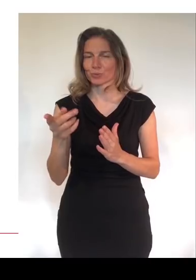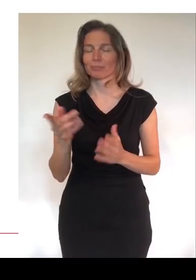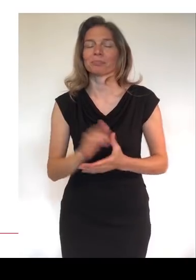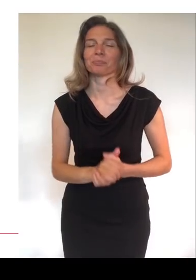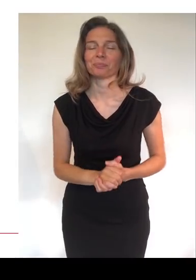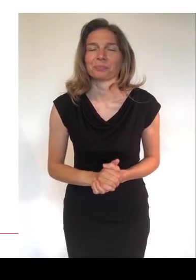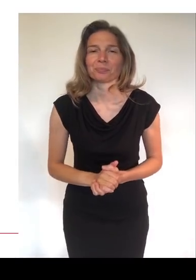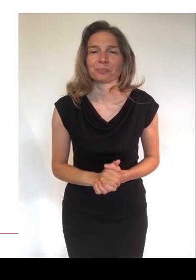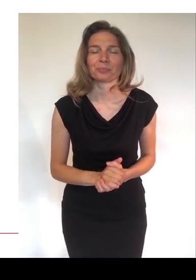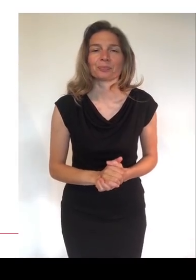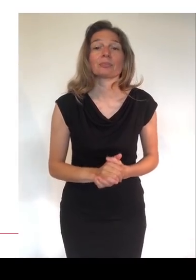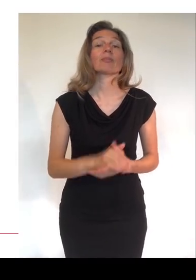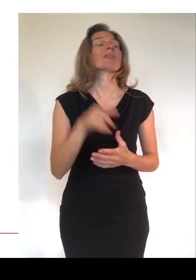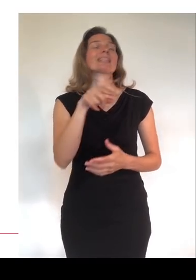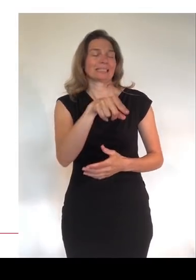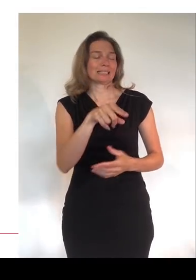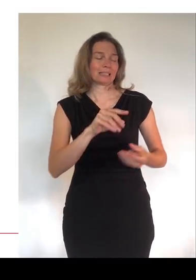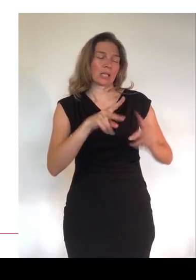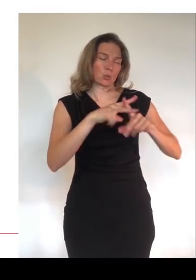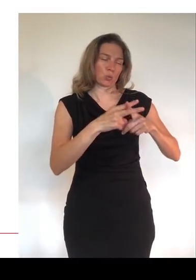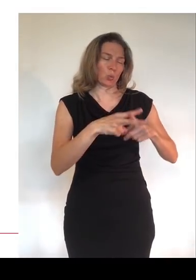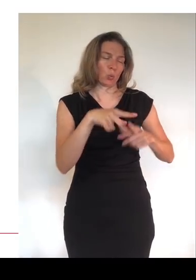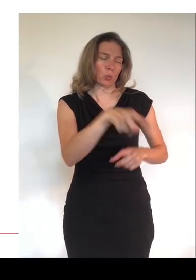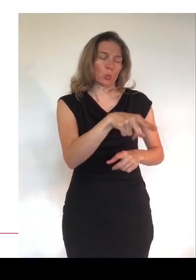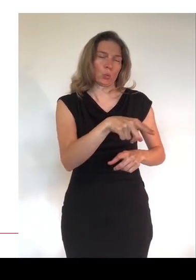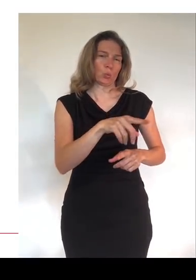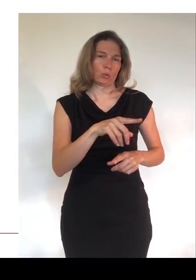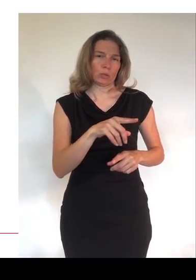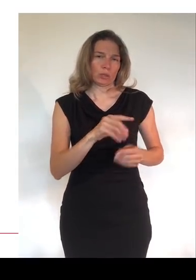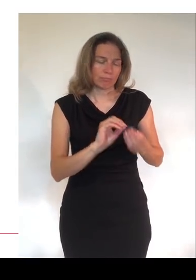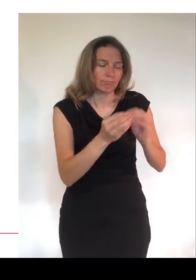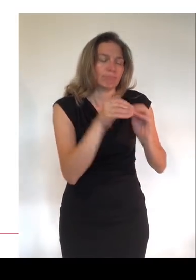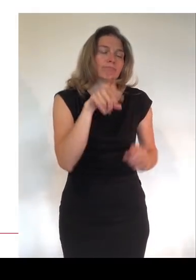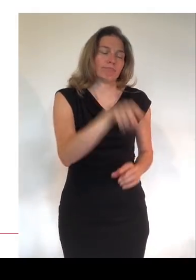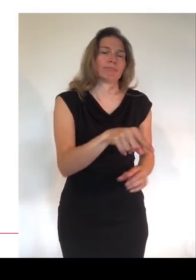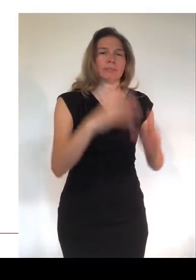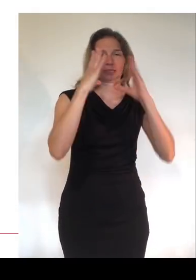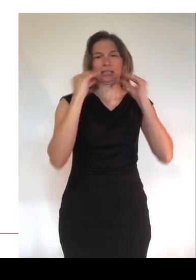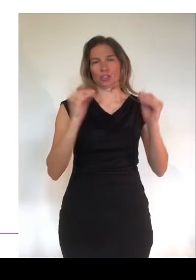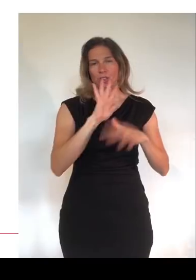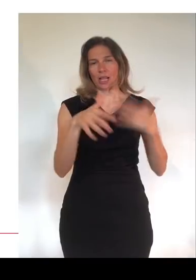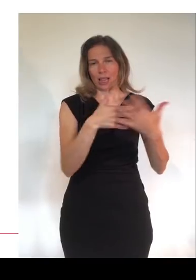the Netherlands so there is a couple steps that needed to be taken it was a